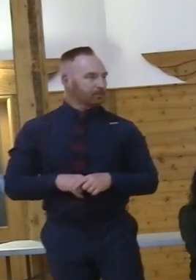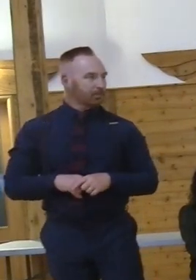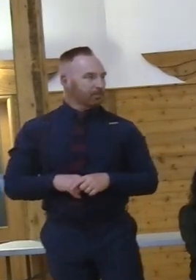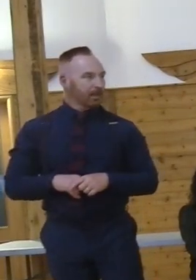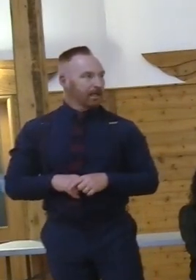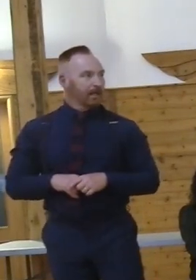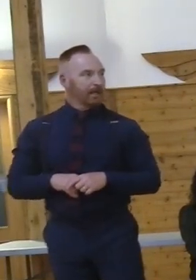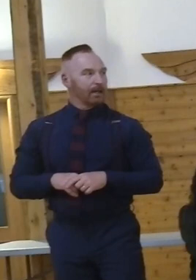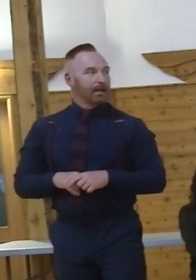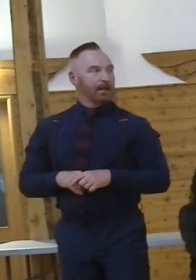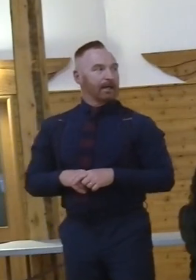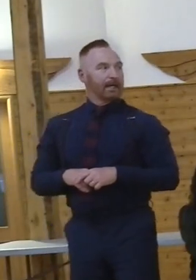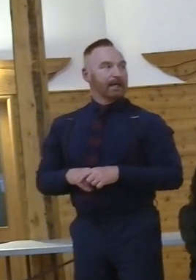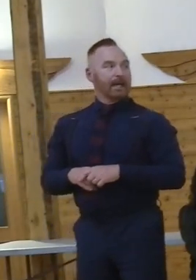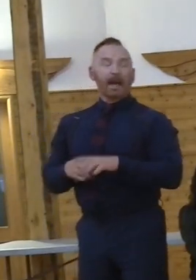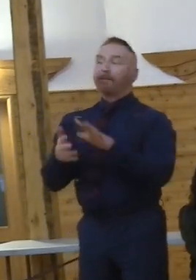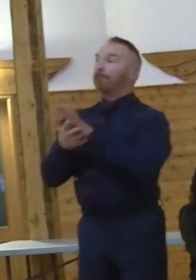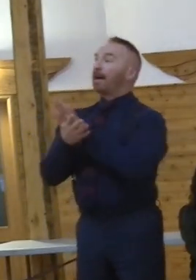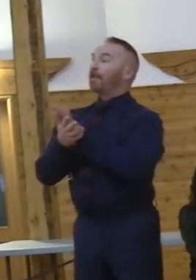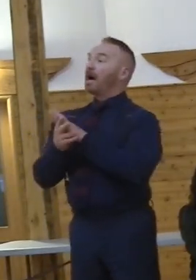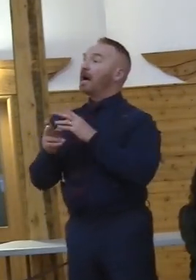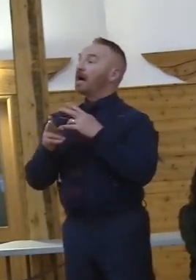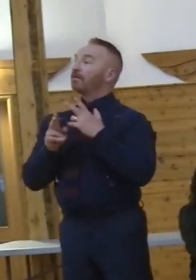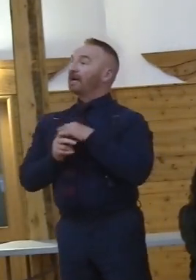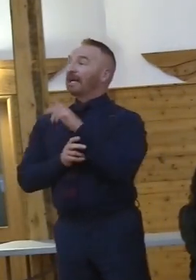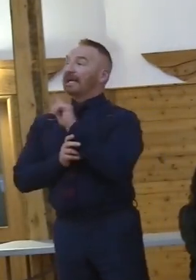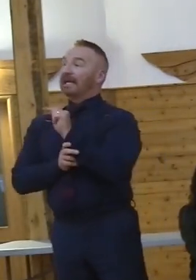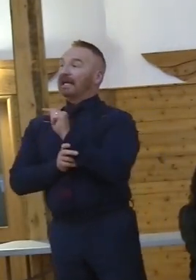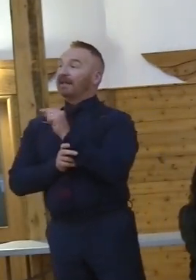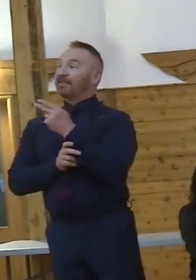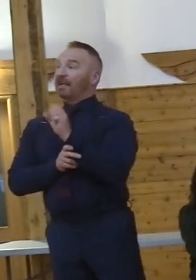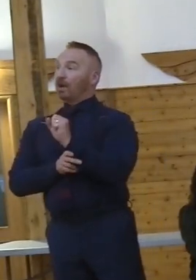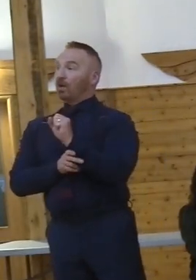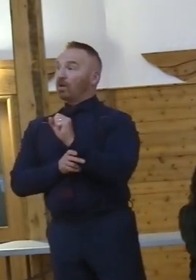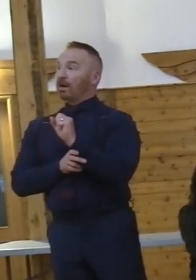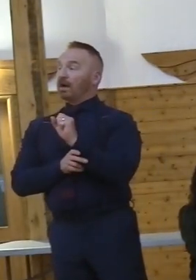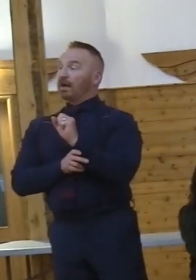So we have a film up on extractions it's by Theo Jean Cuthand.